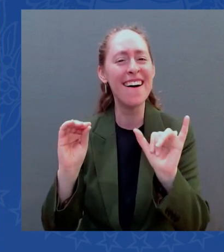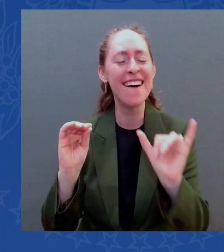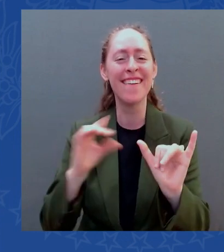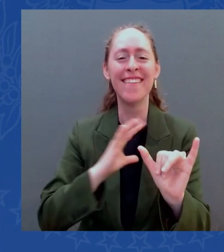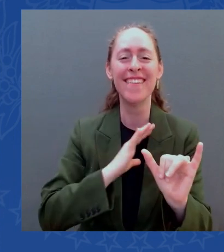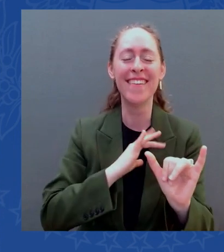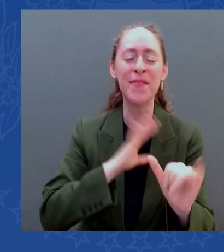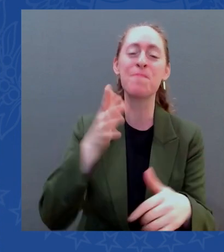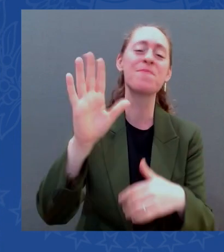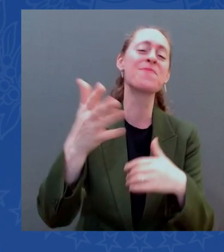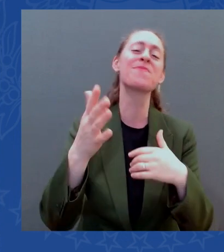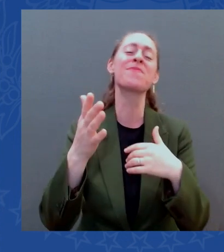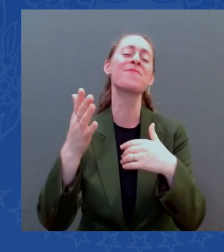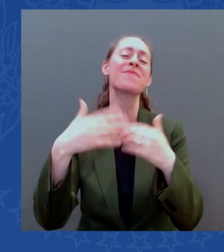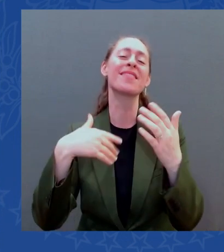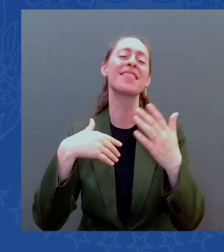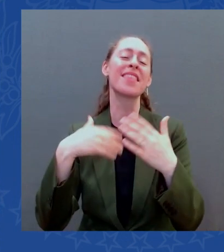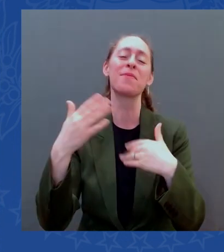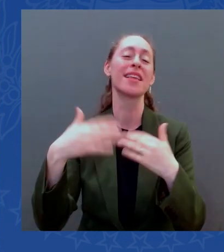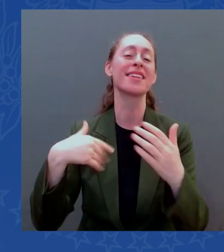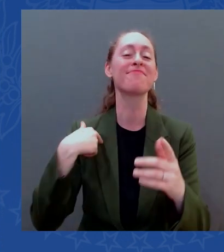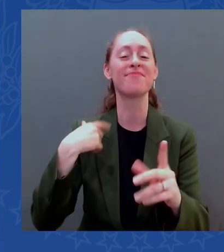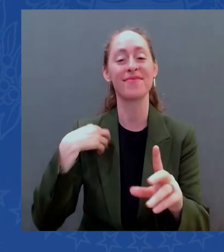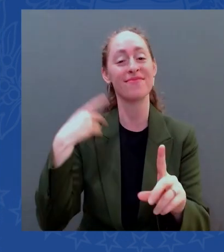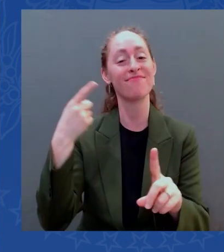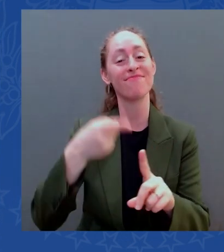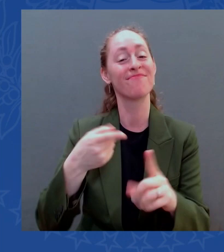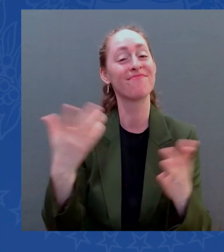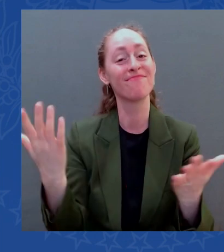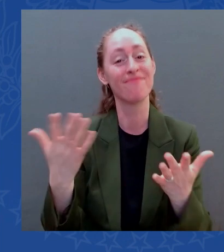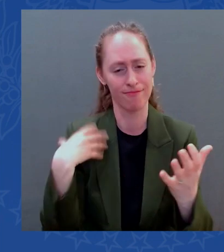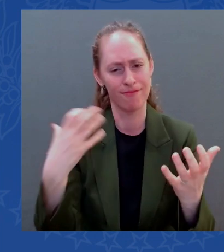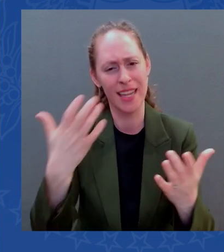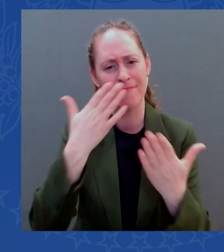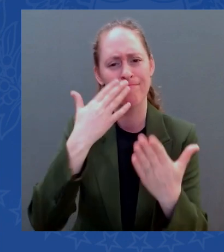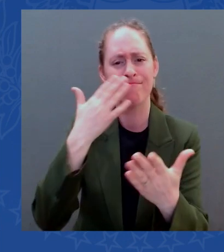for being here as well. And at the risk of stating the obvious here,